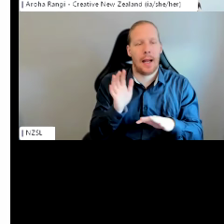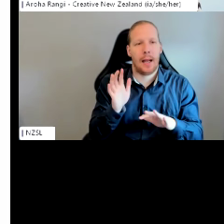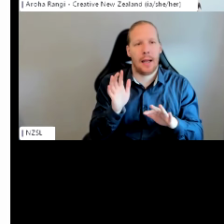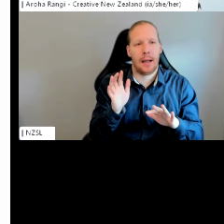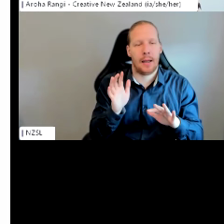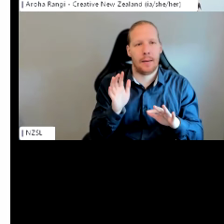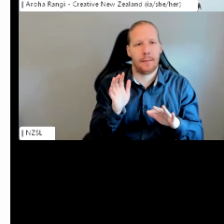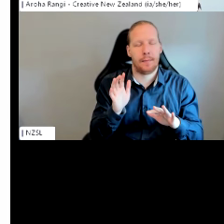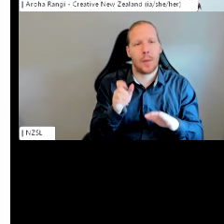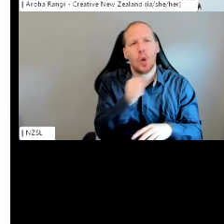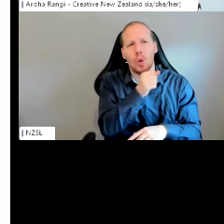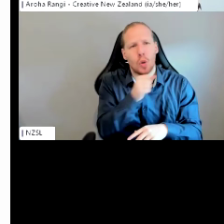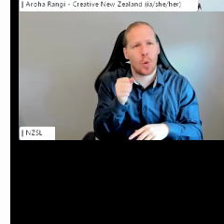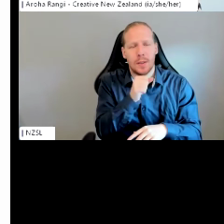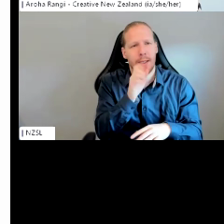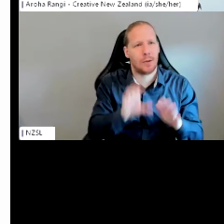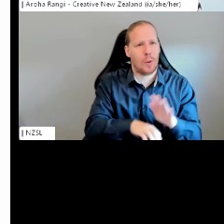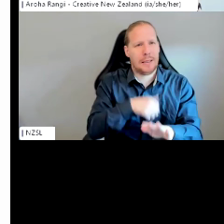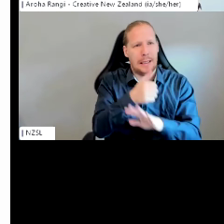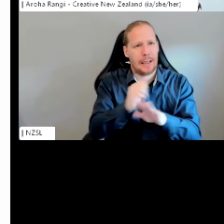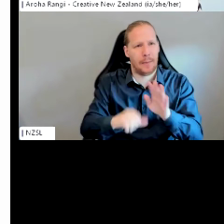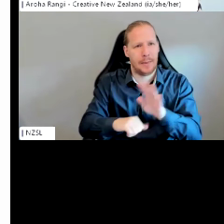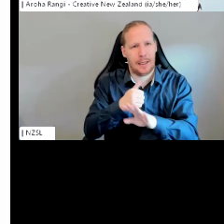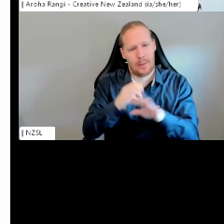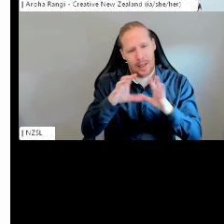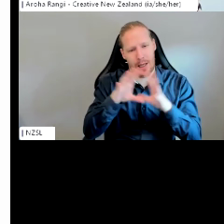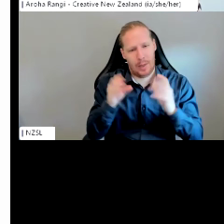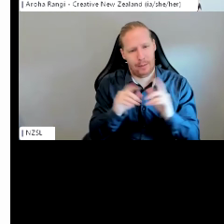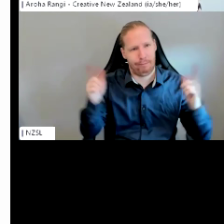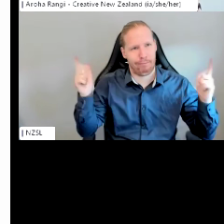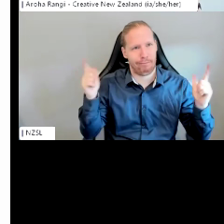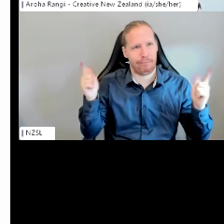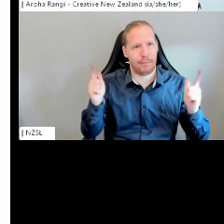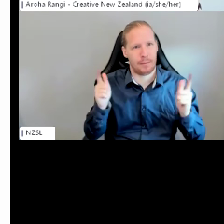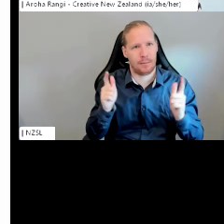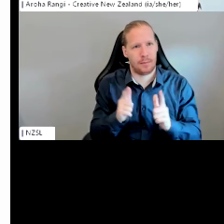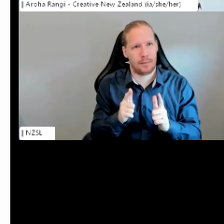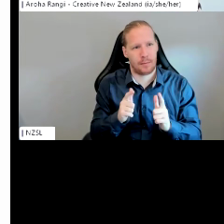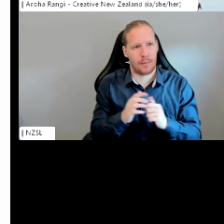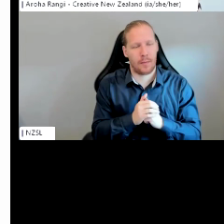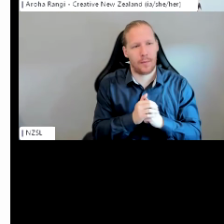were going previously and have not been in a little while. that's now grown to over a million